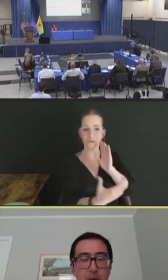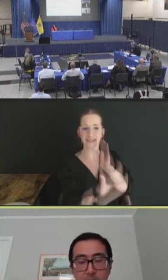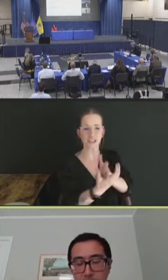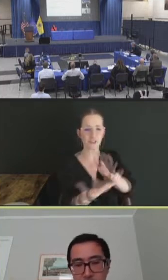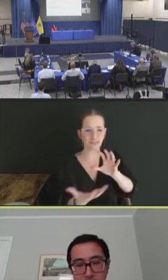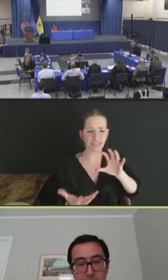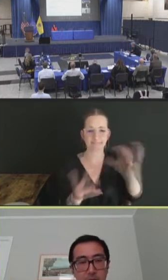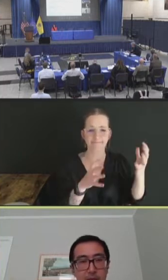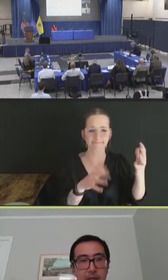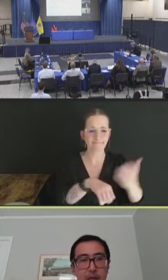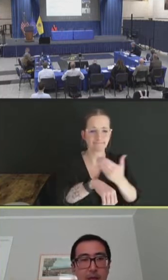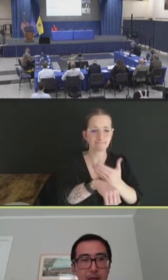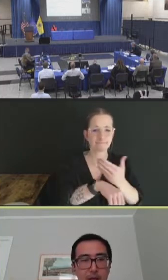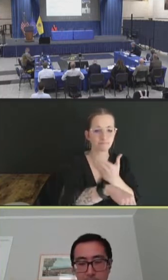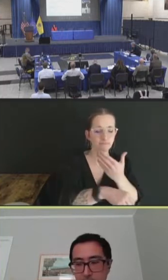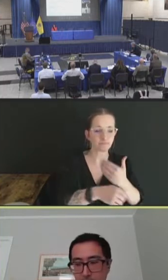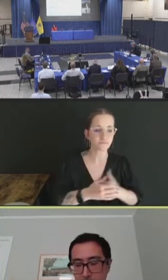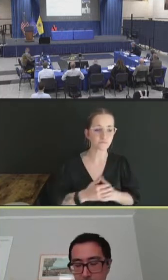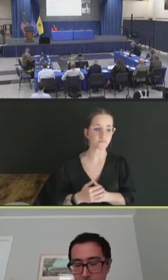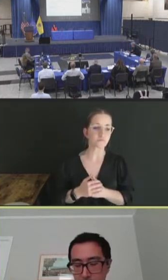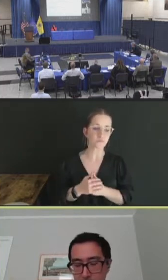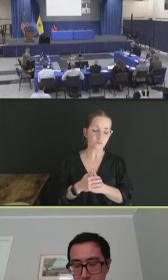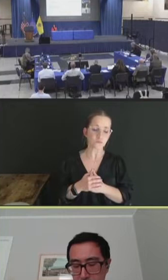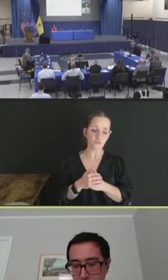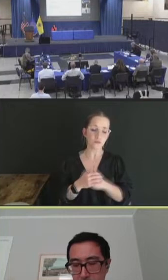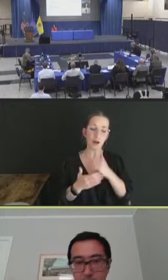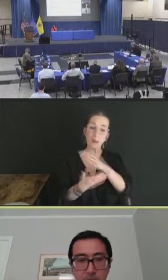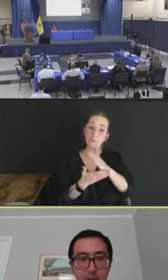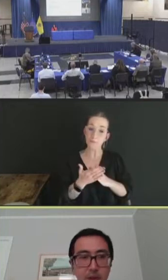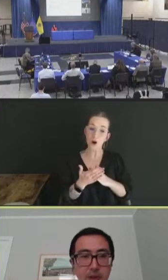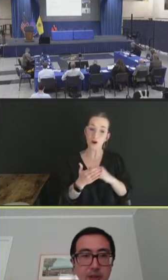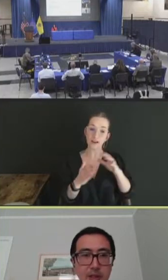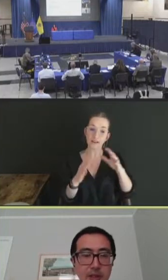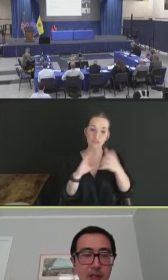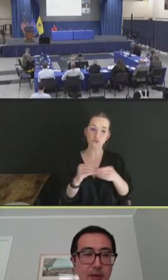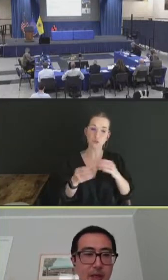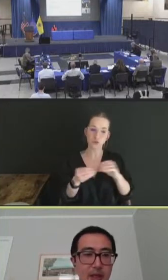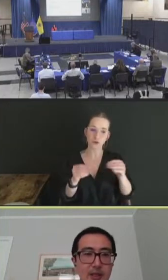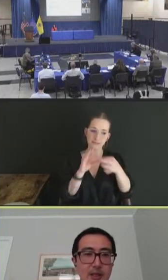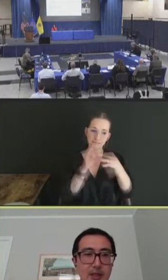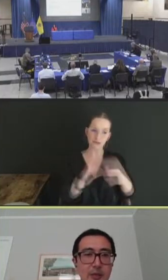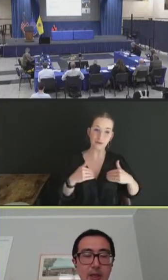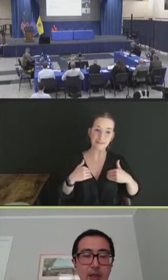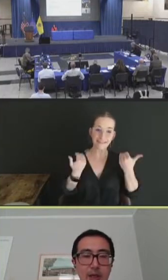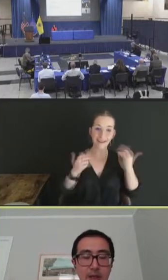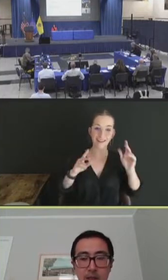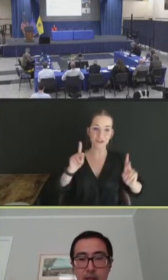Part of the story, I think, about younger individuals is that in many cases they work. And